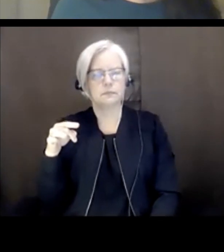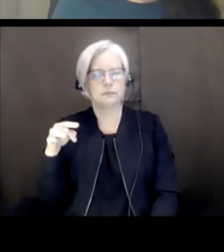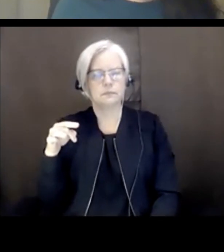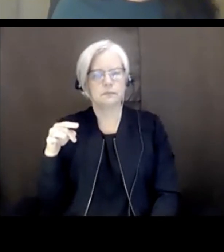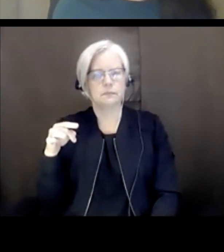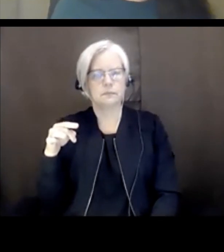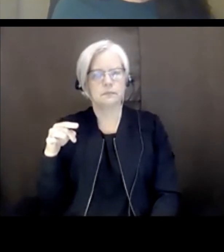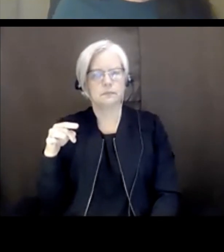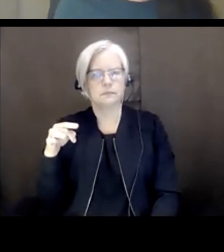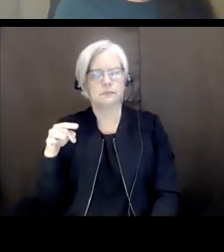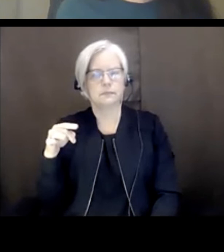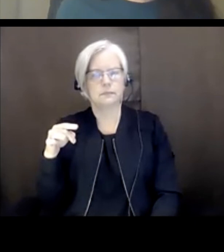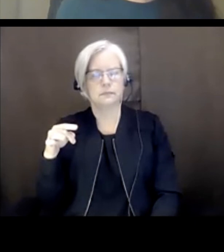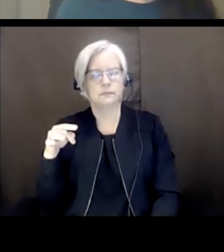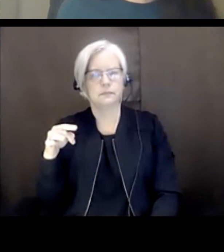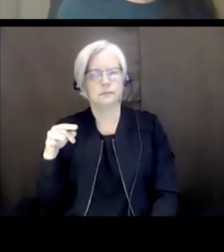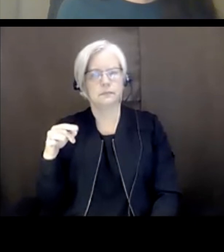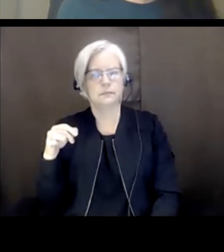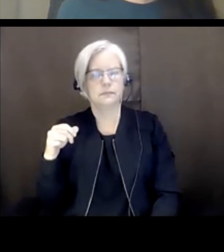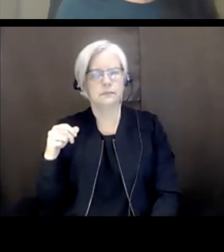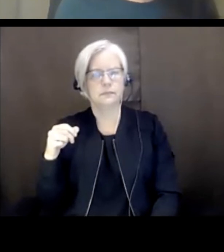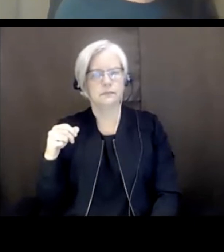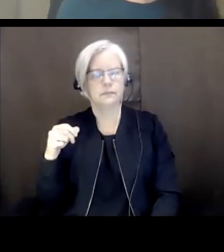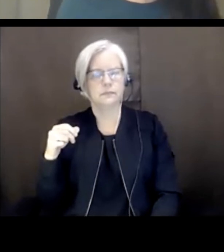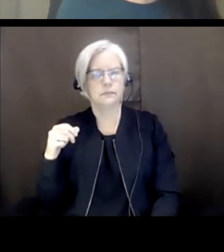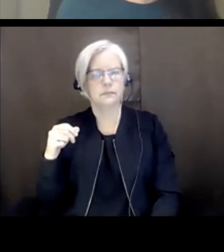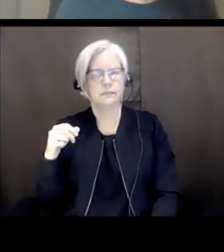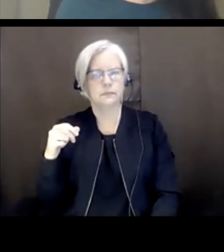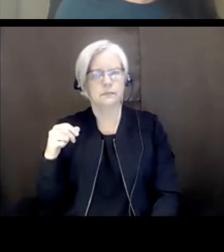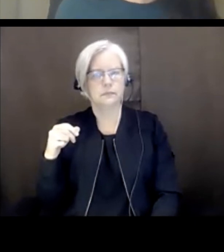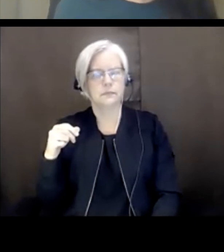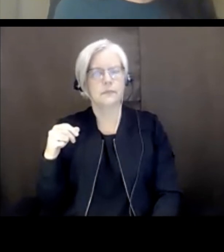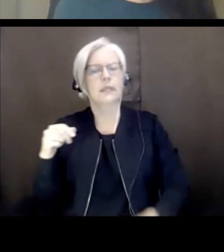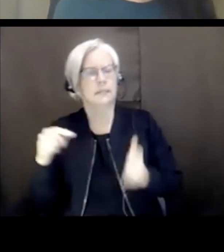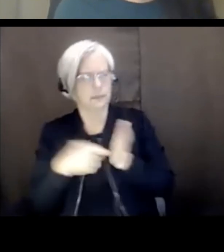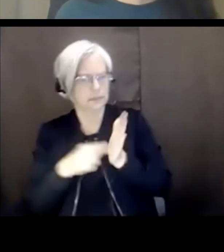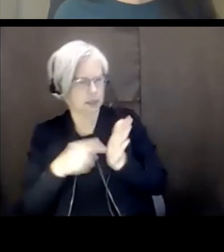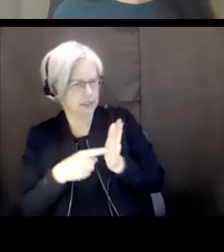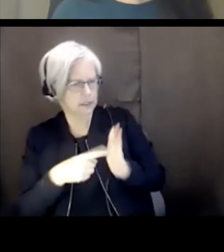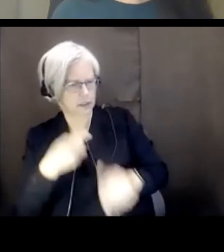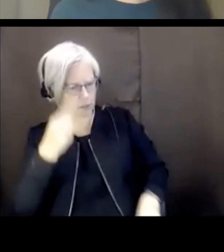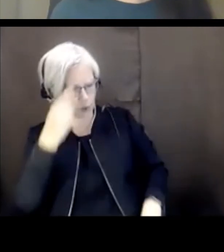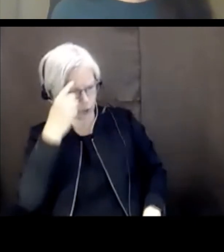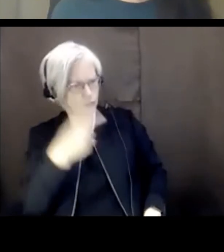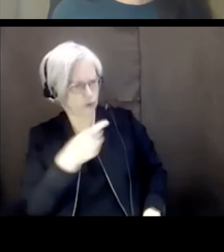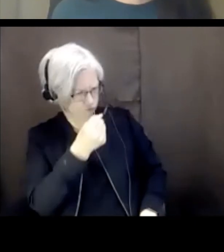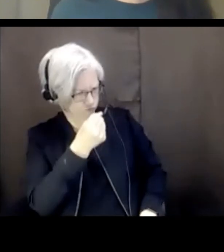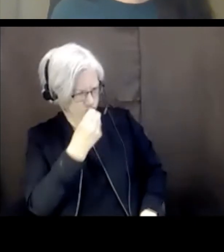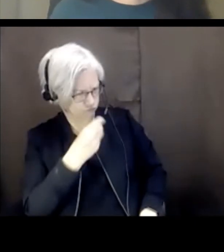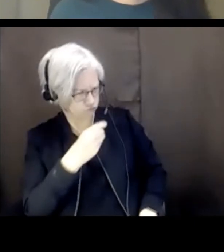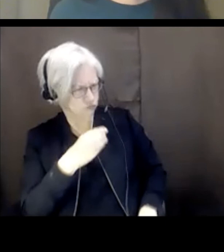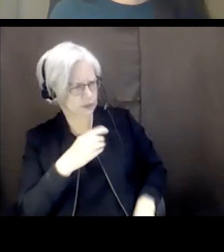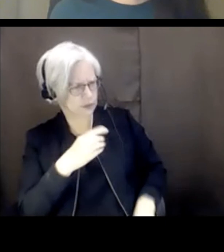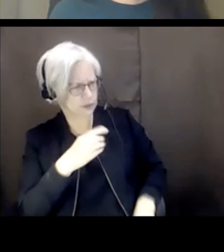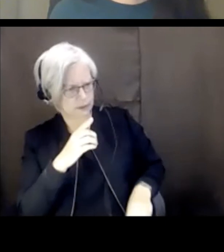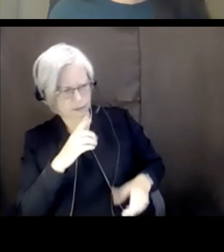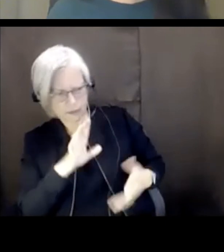THE EMPLOYER HAS THE RIGHT TO ASK FOR MORE INFORMATION ABOUT MAYBE YOUR NEEDS AND LIMITATIONS